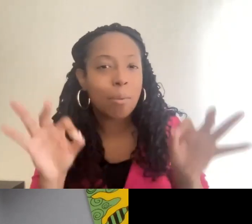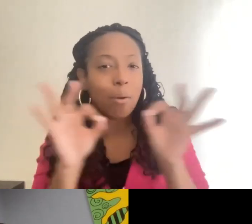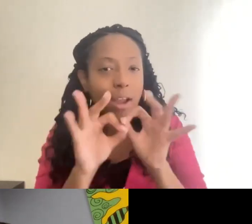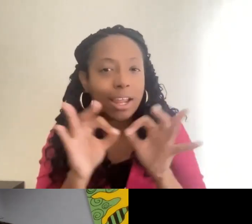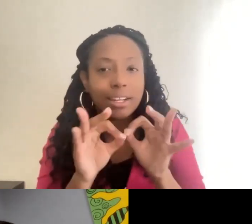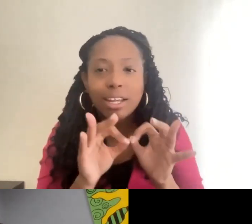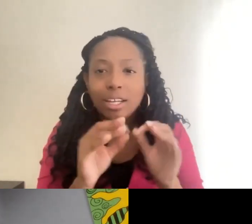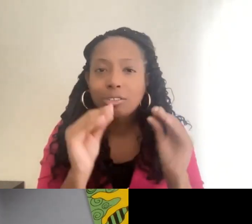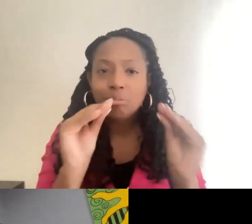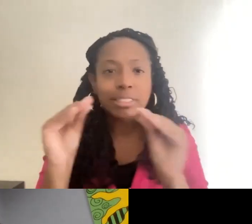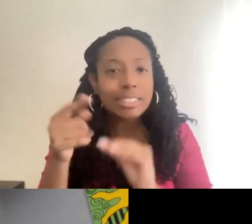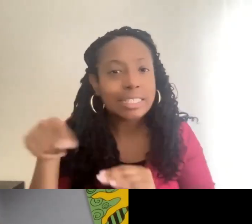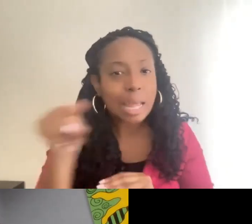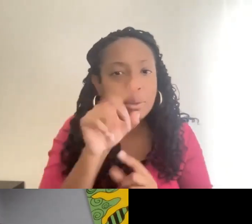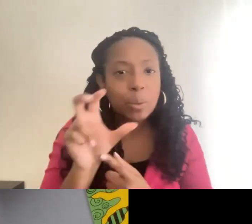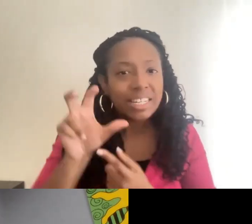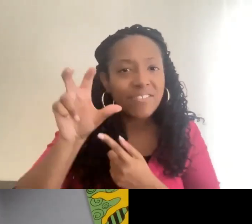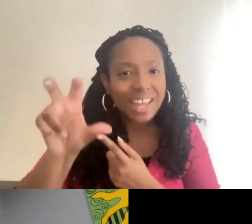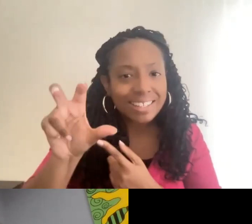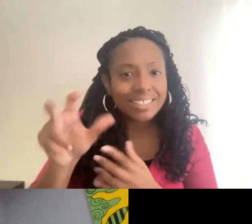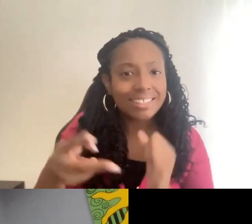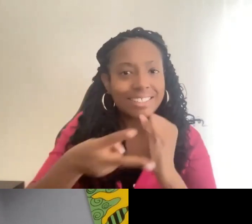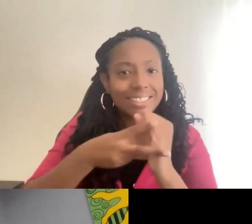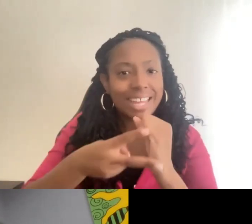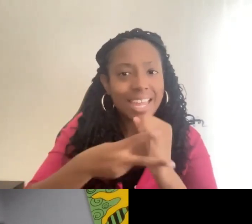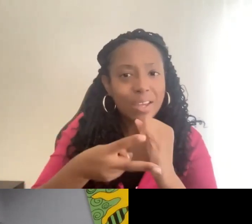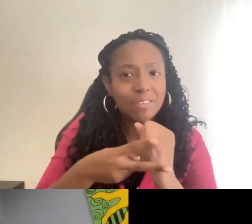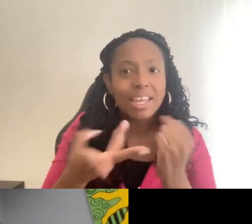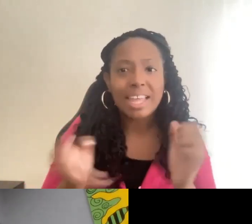they're starting to invest or save and it's you know they've got their emergency fund down but